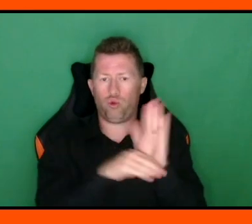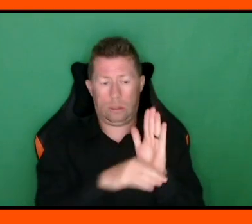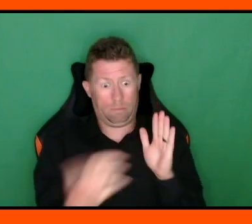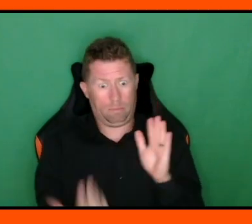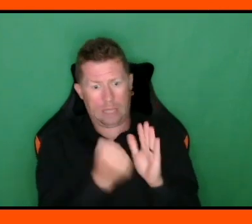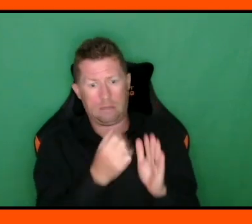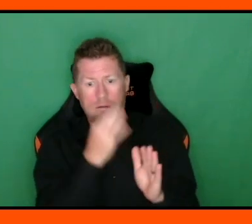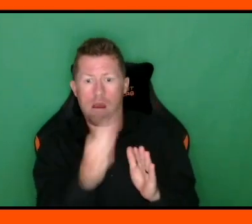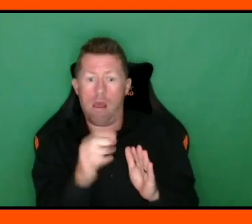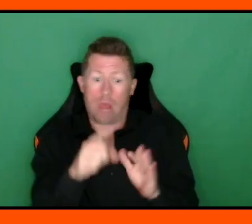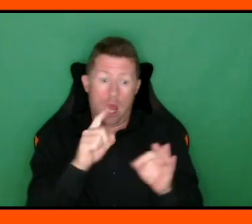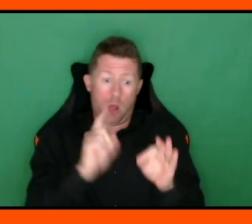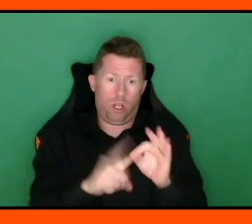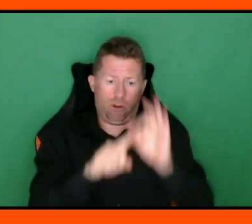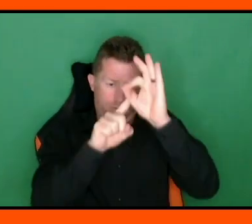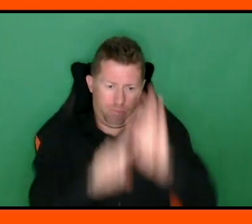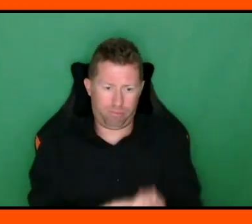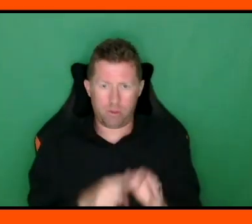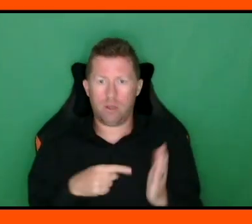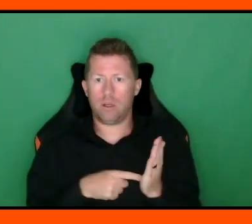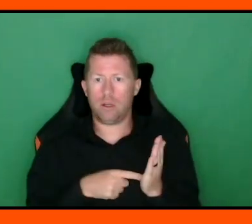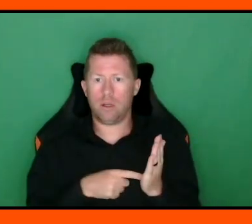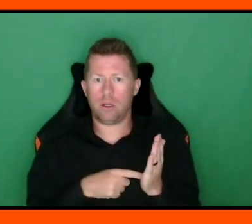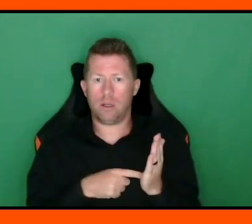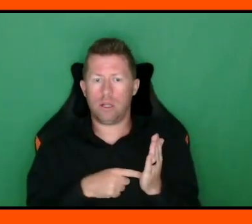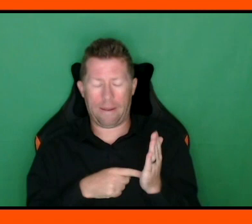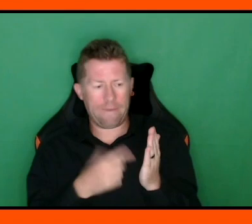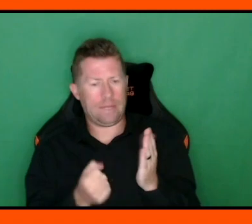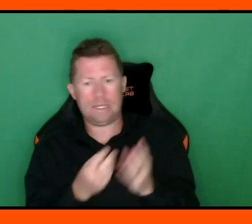and under the Census and Statistics Act or other key pieces of work that need to happen.